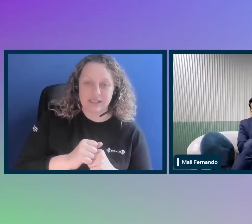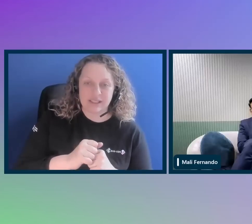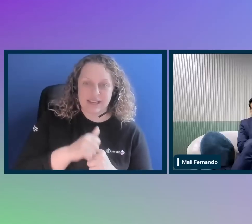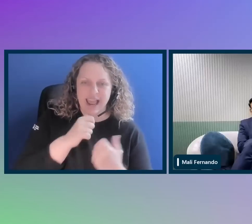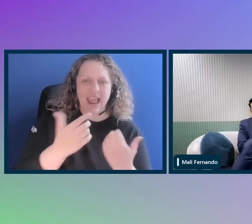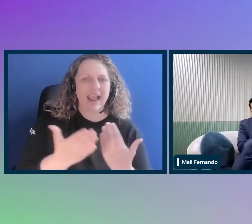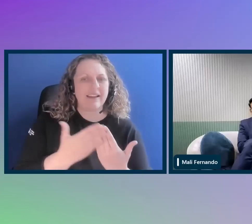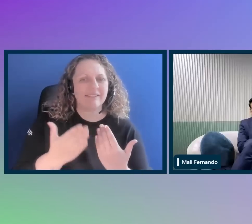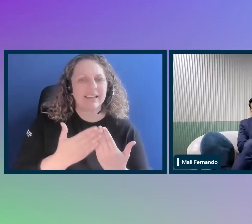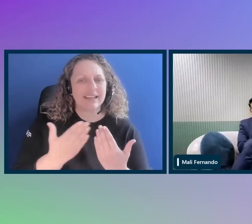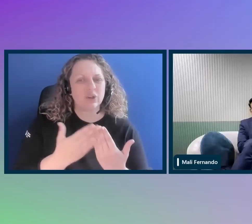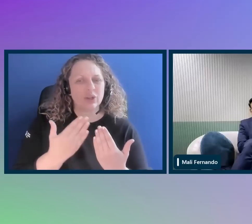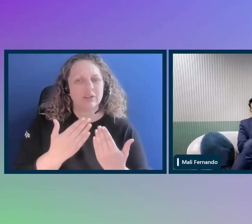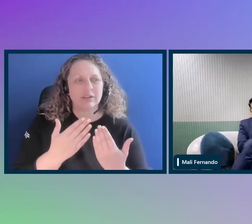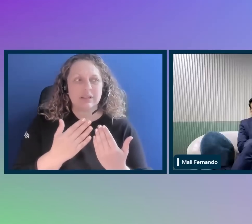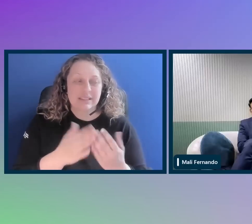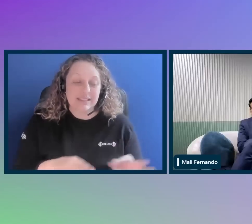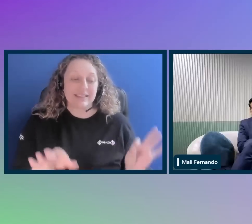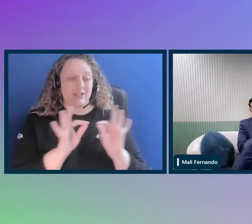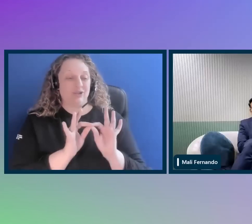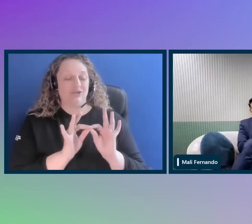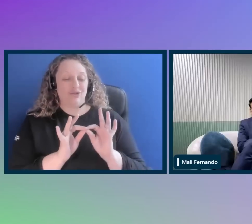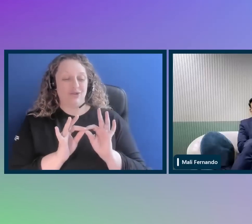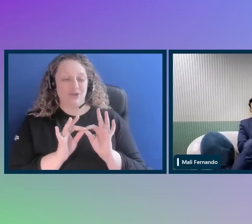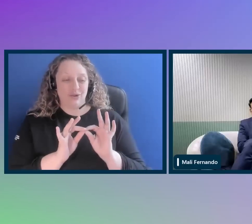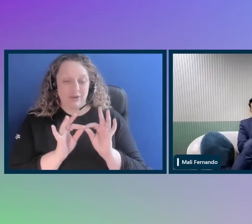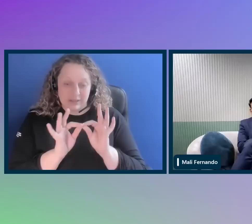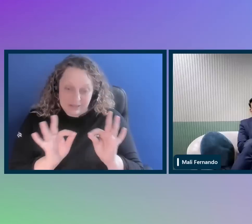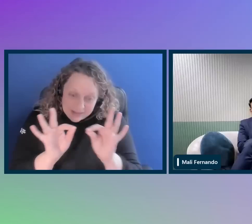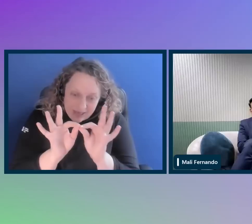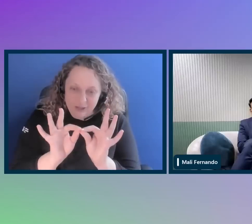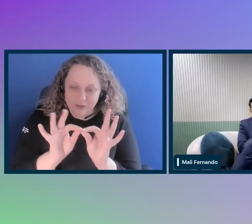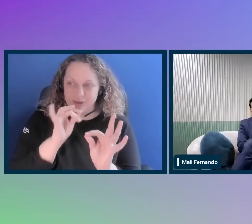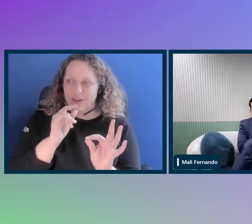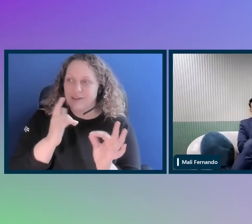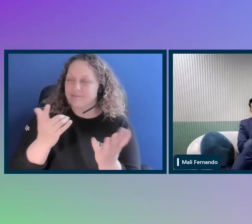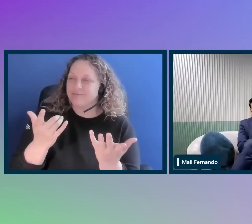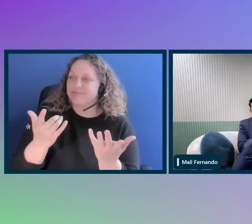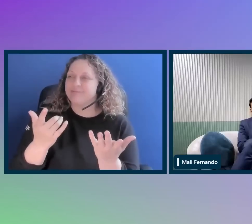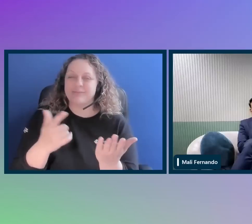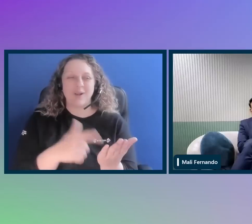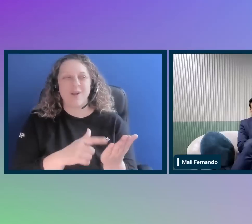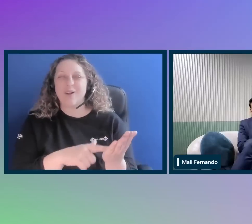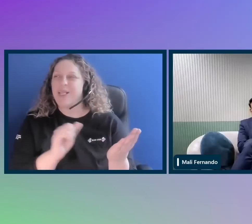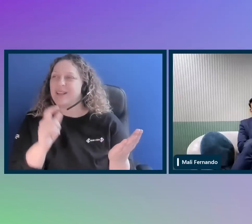it is essential for their being able to have that access to your financial services,